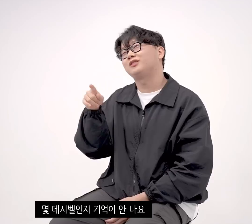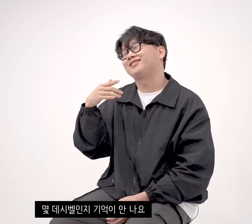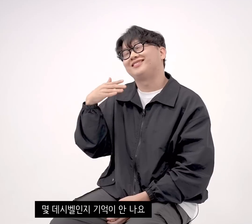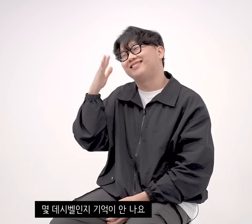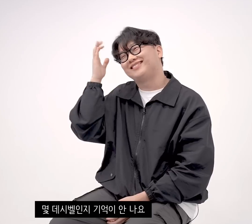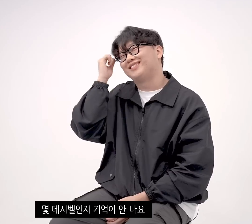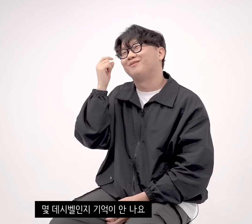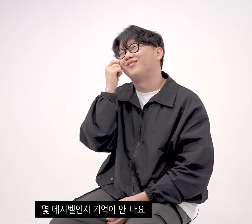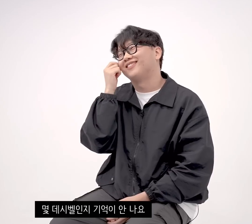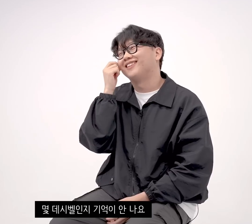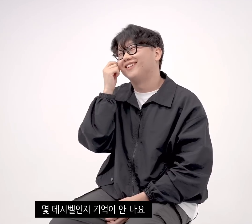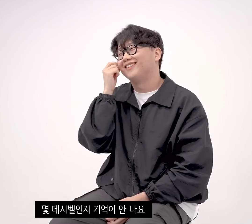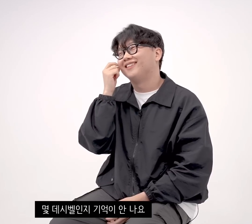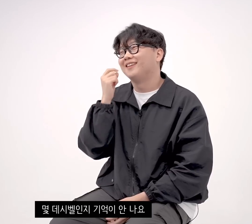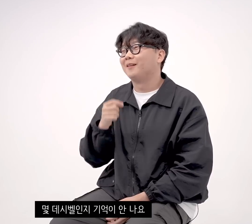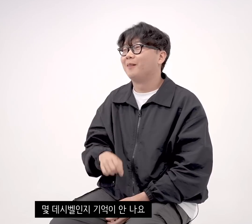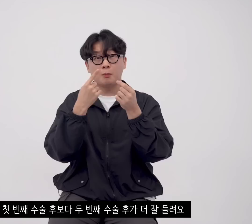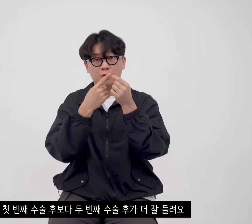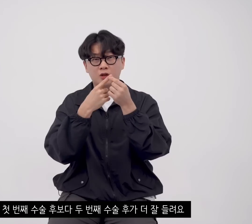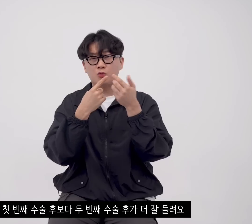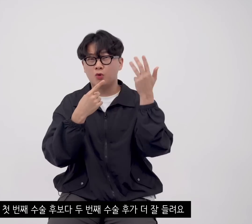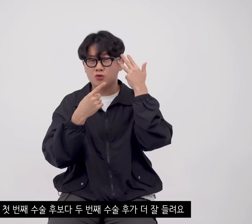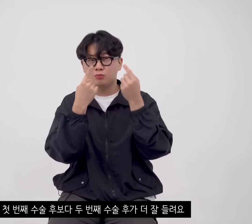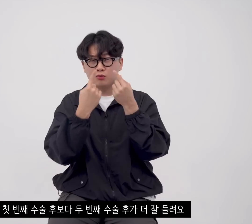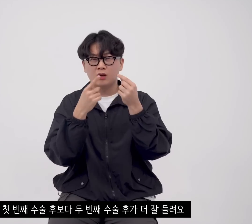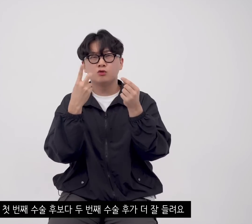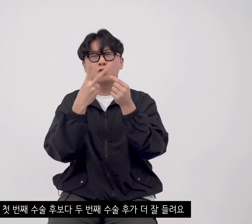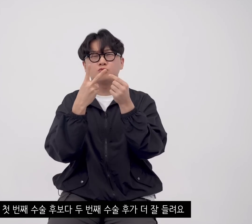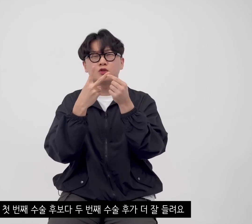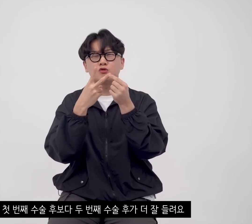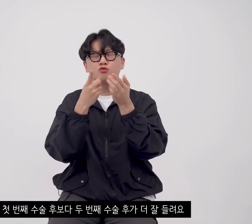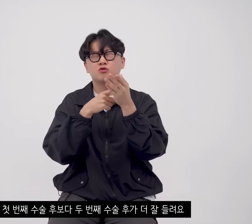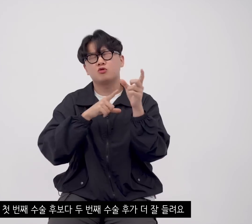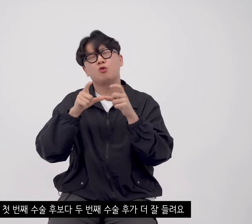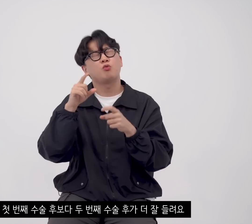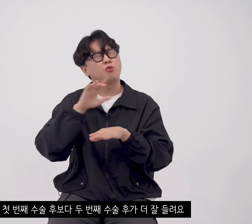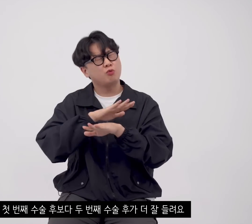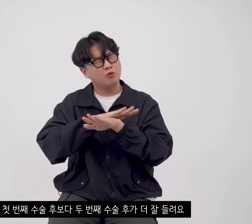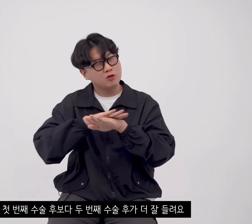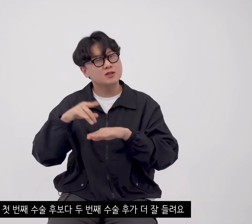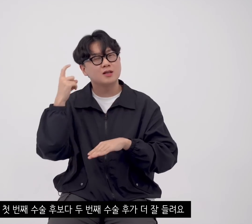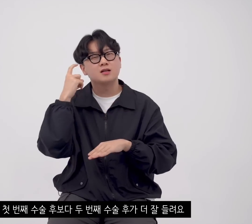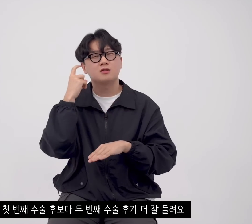I can't remember how many decibels it is. I can hear better after the second surgery than after the first.